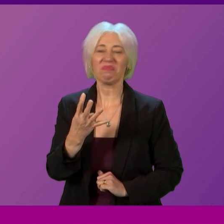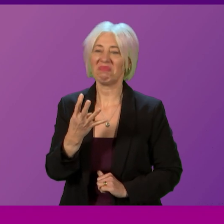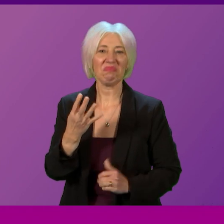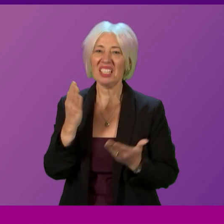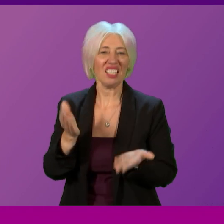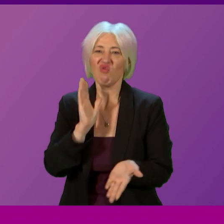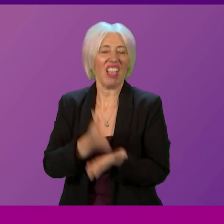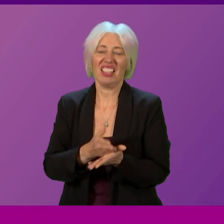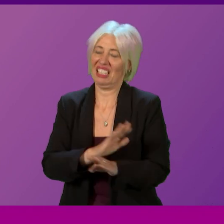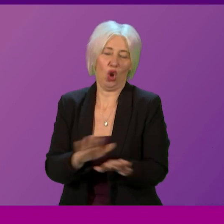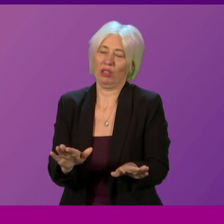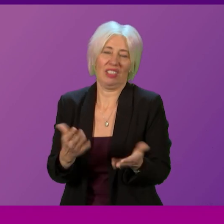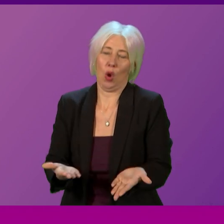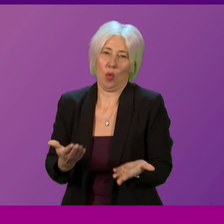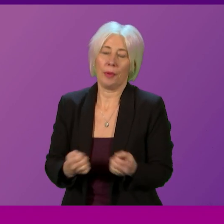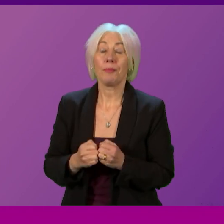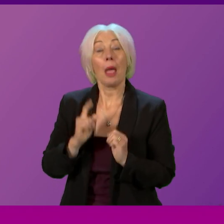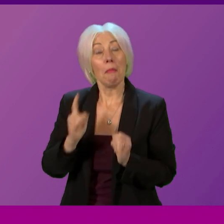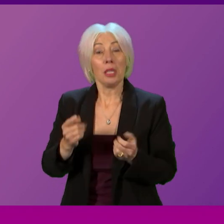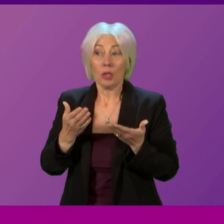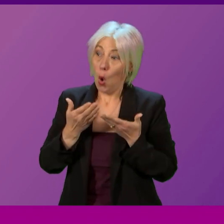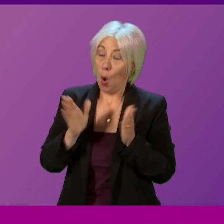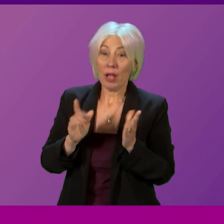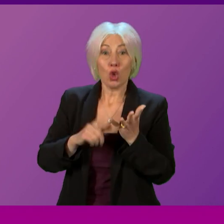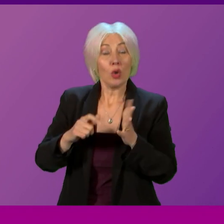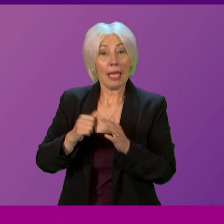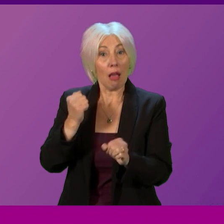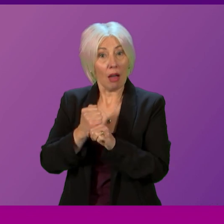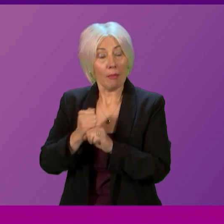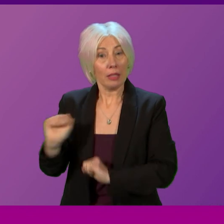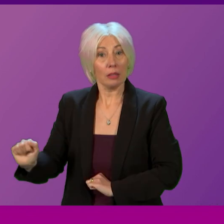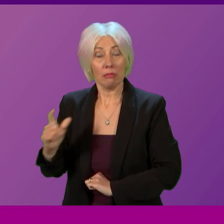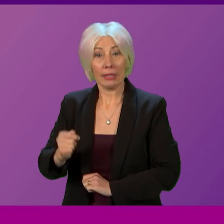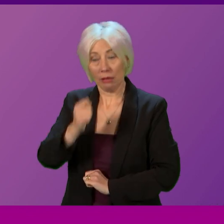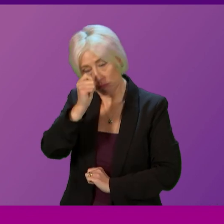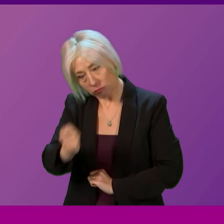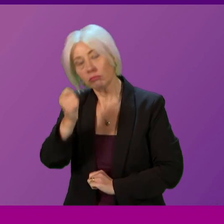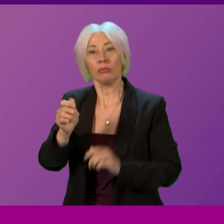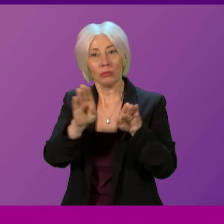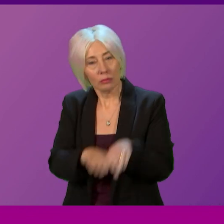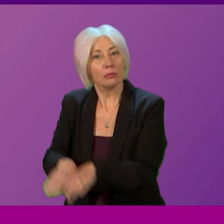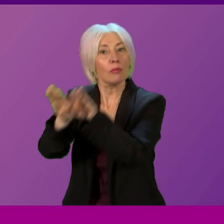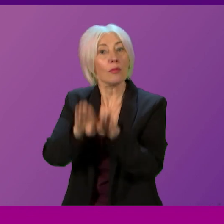It of course remains open to the UK Government to respect democracy and reach an agreement